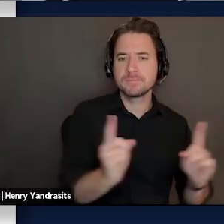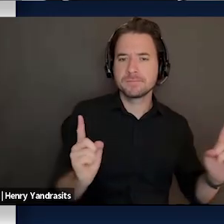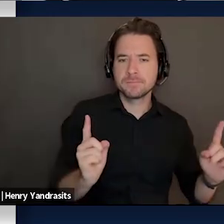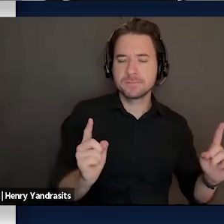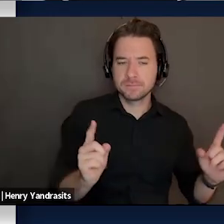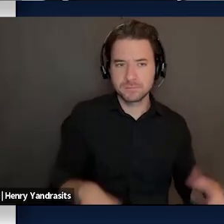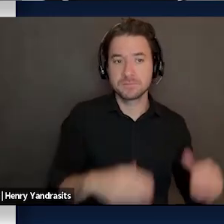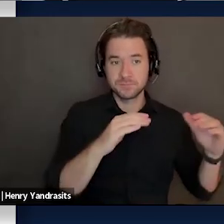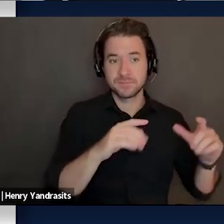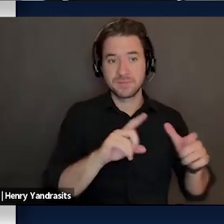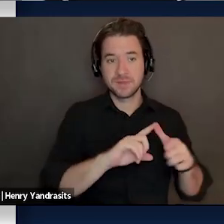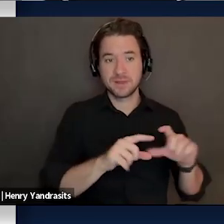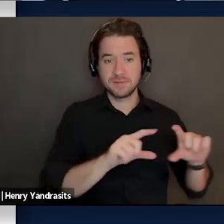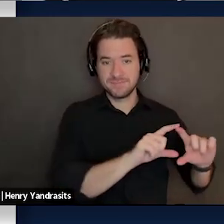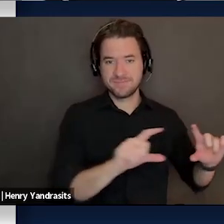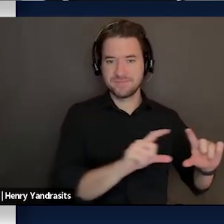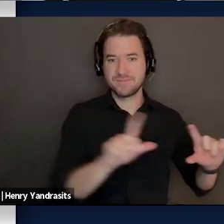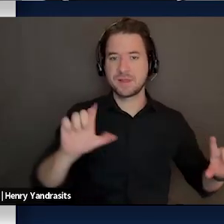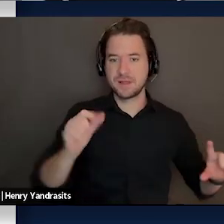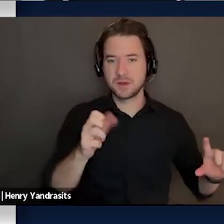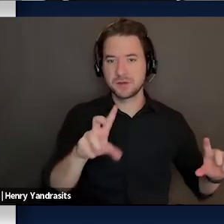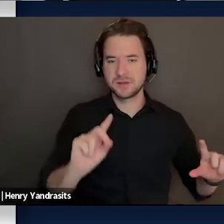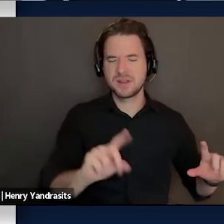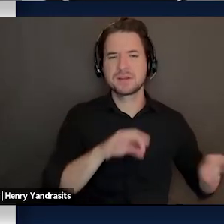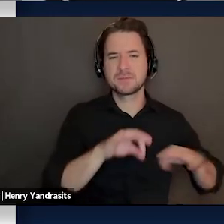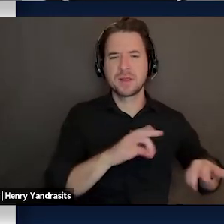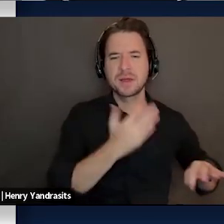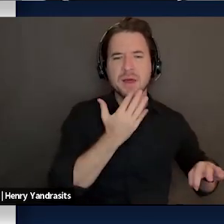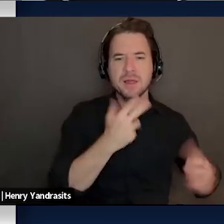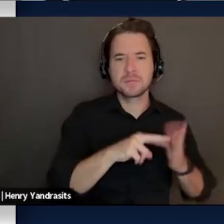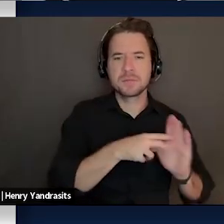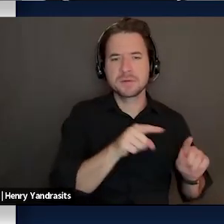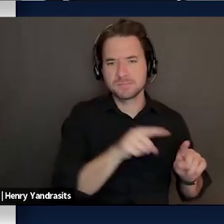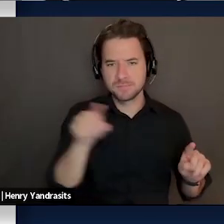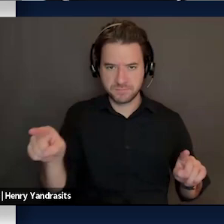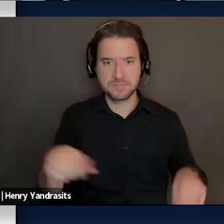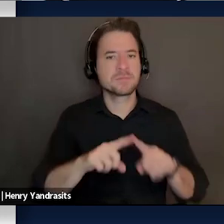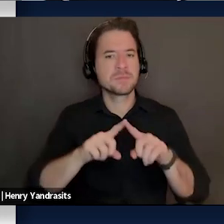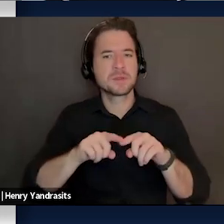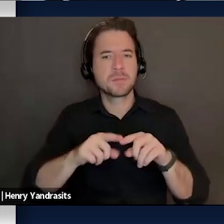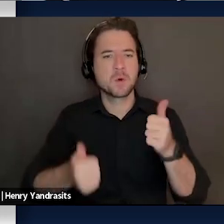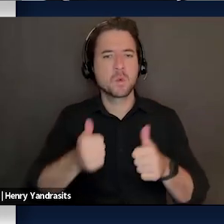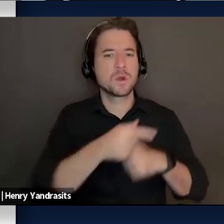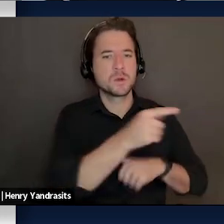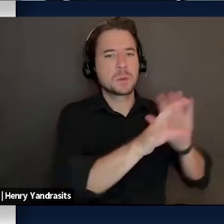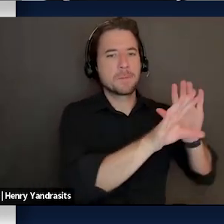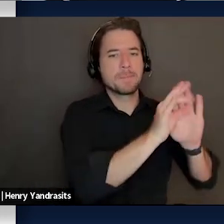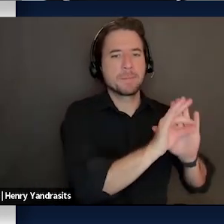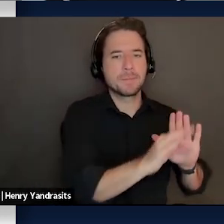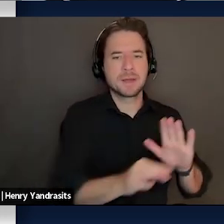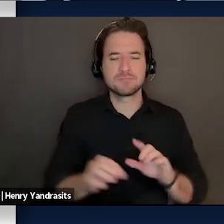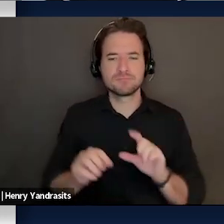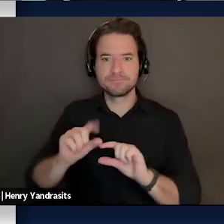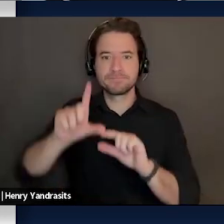The legend below that explains the color coding as the chart dynamically changes depending on what options you select.